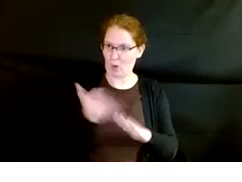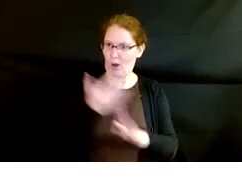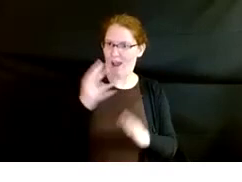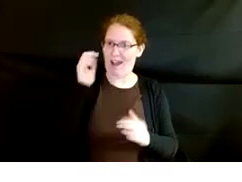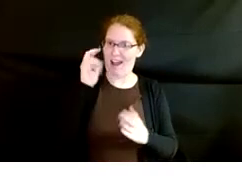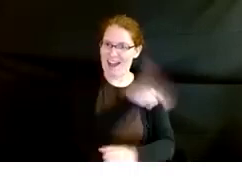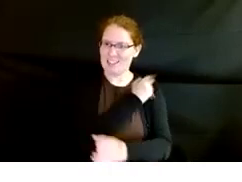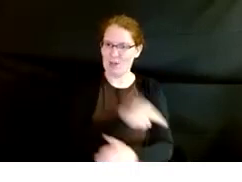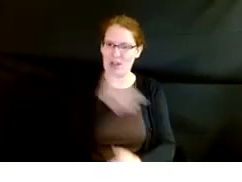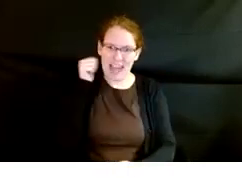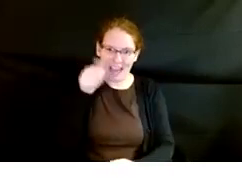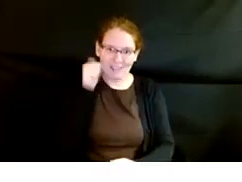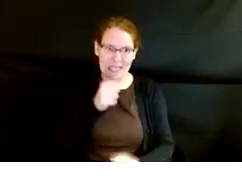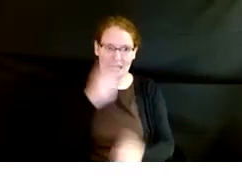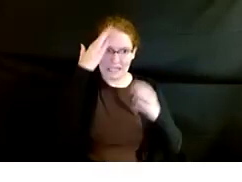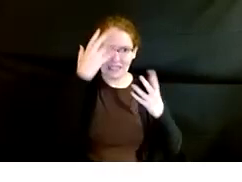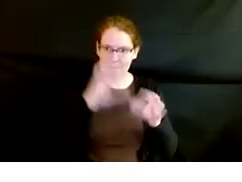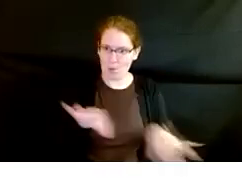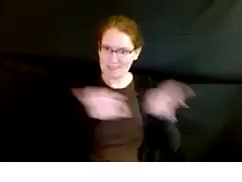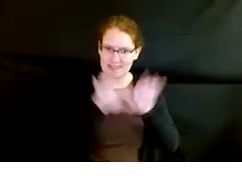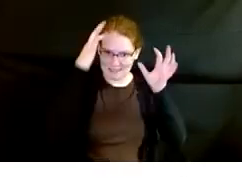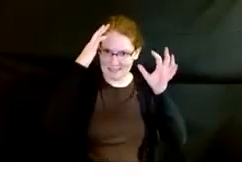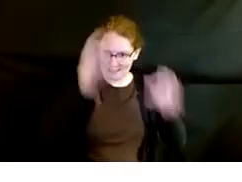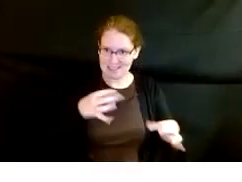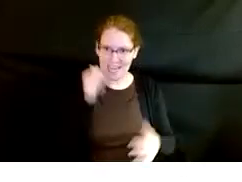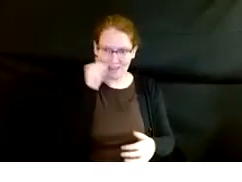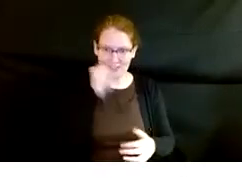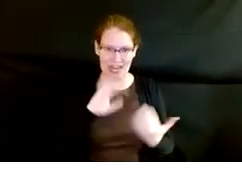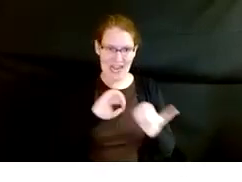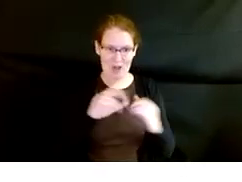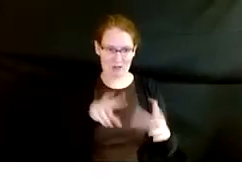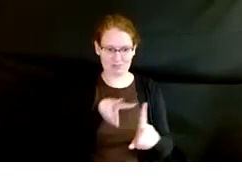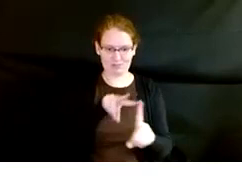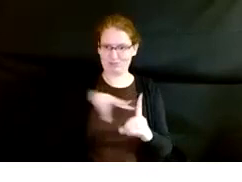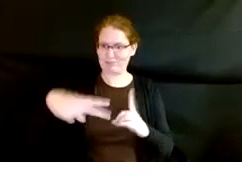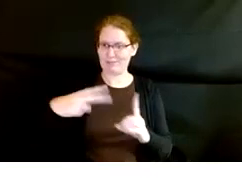making important decisions um how they approached implementing this new guidance